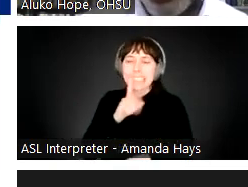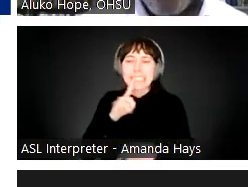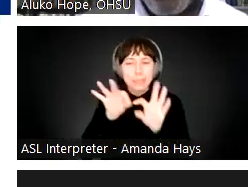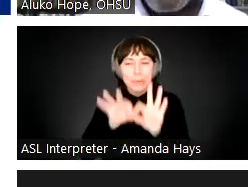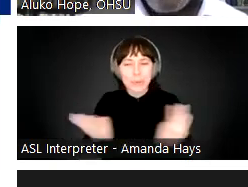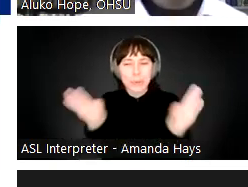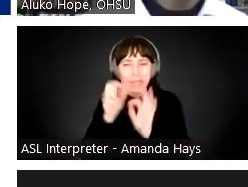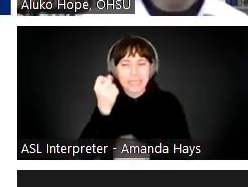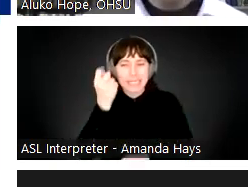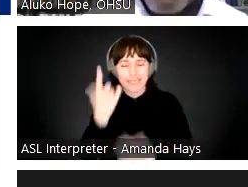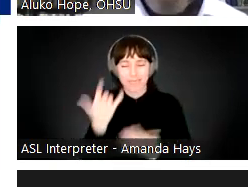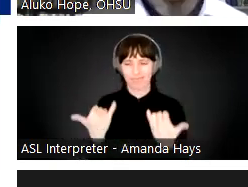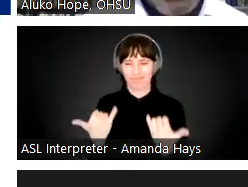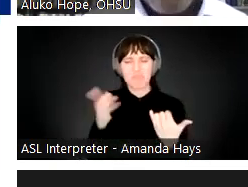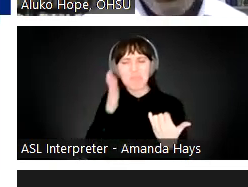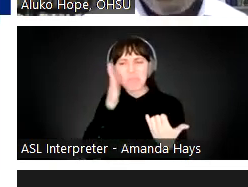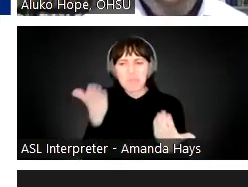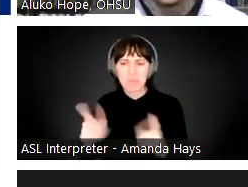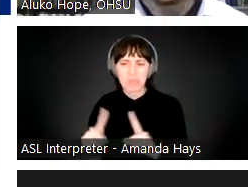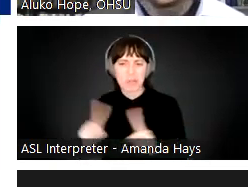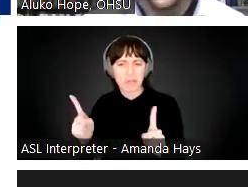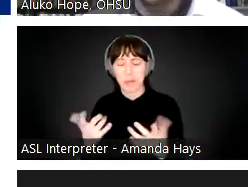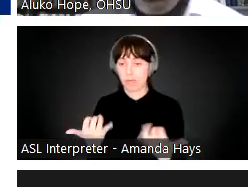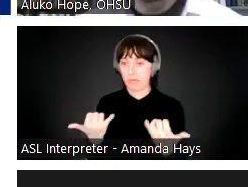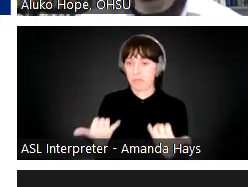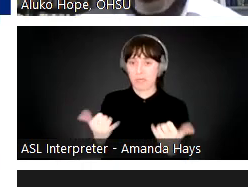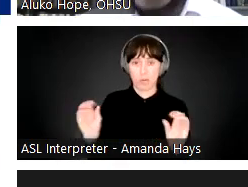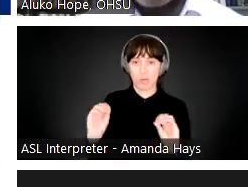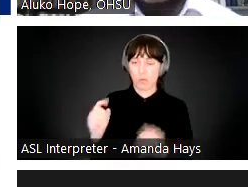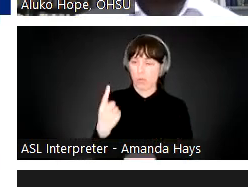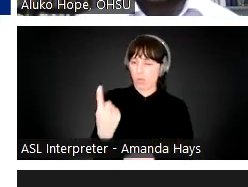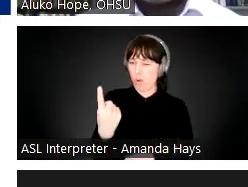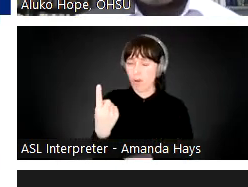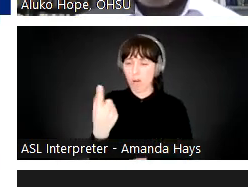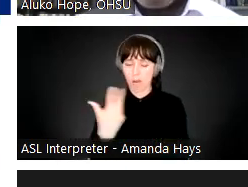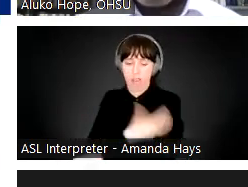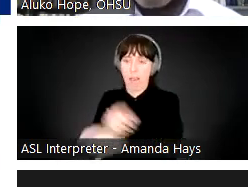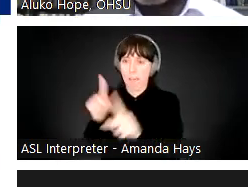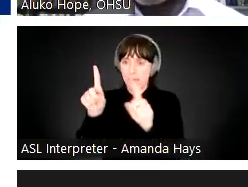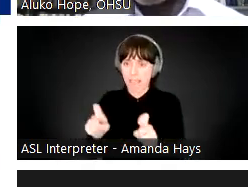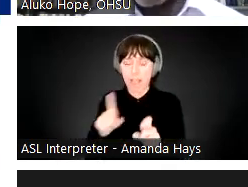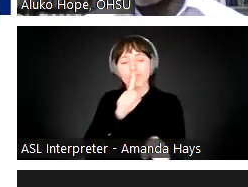change in the future, there is no one lab test to diagnose Long COVID. Right? And